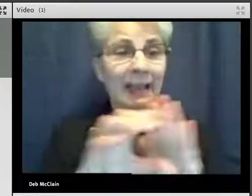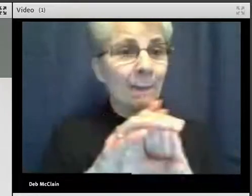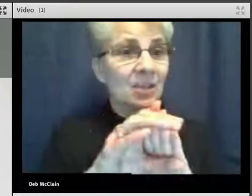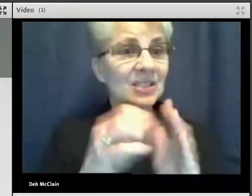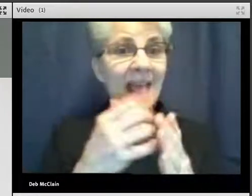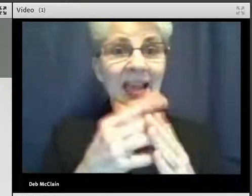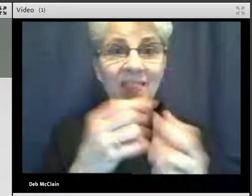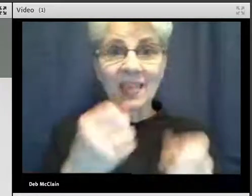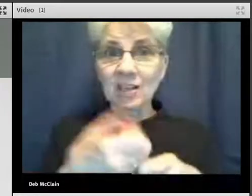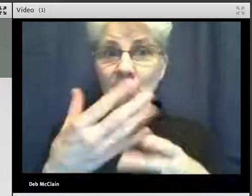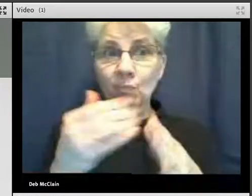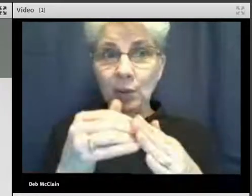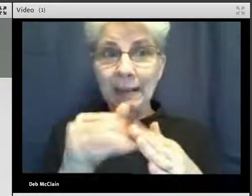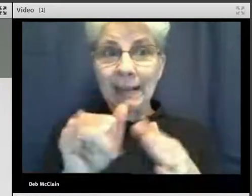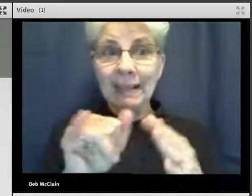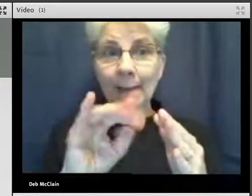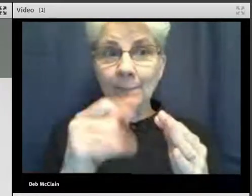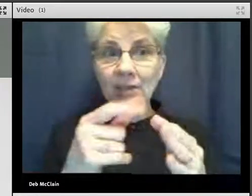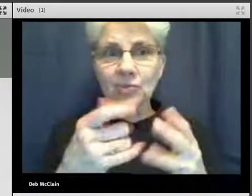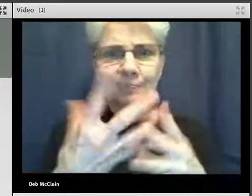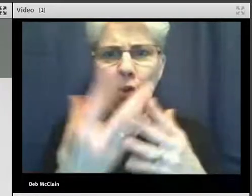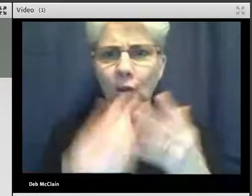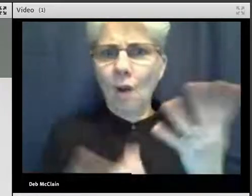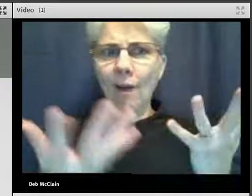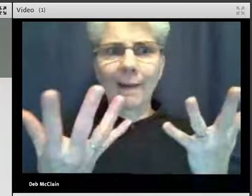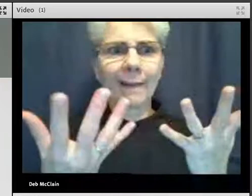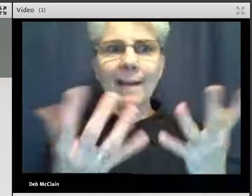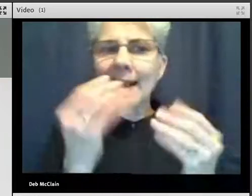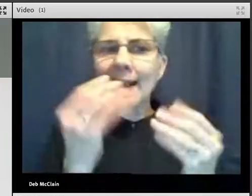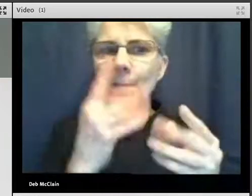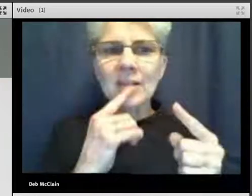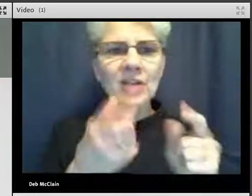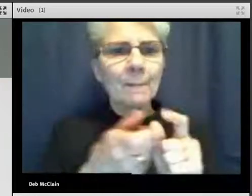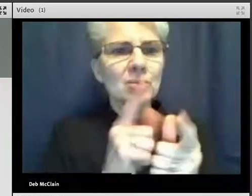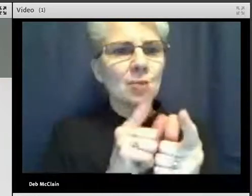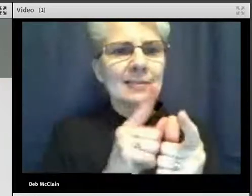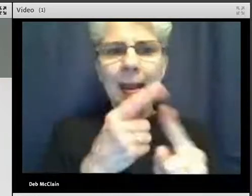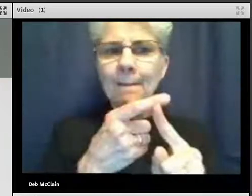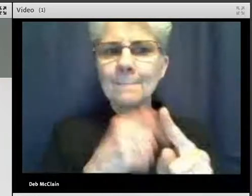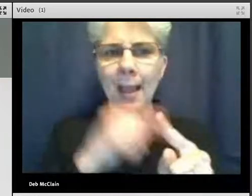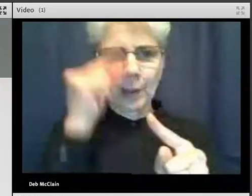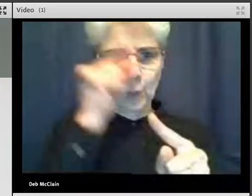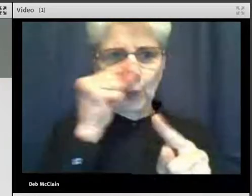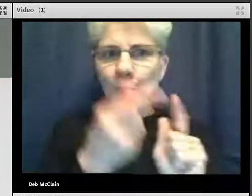anything you have put in those images is lost to them. That information cannot be translated by Google Translate